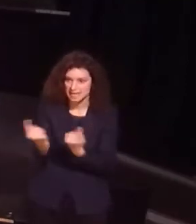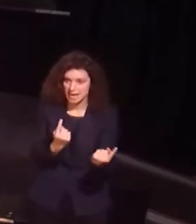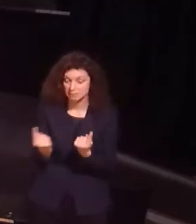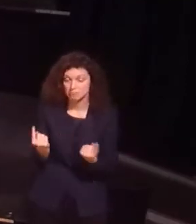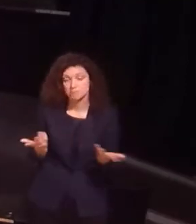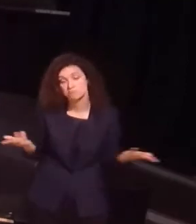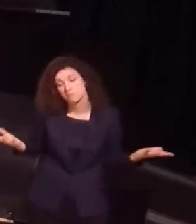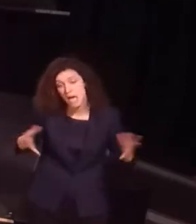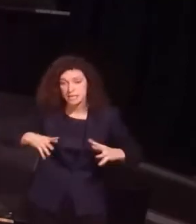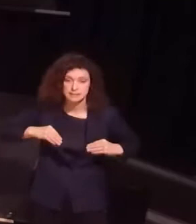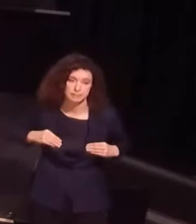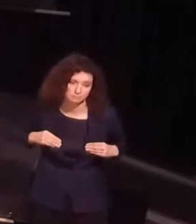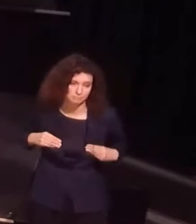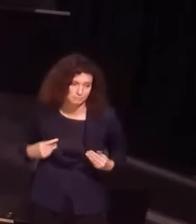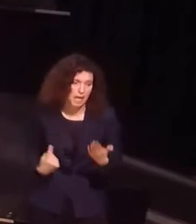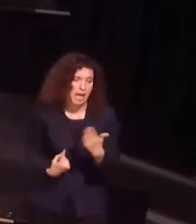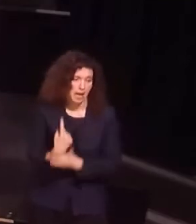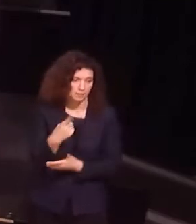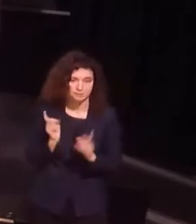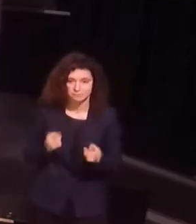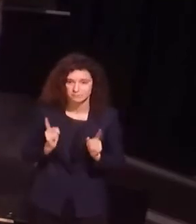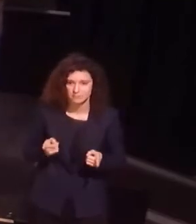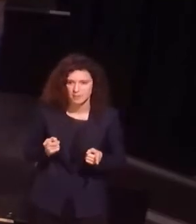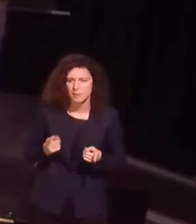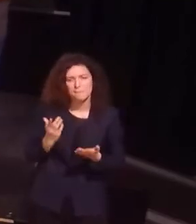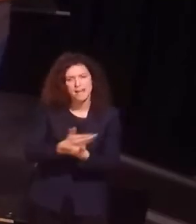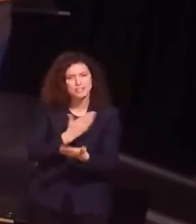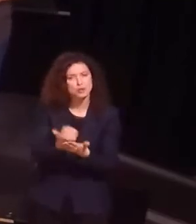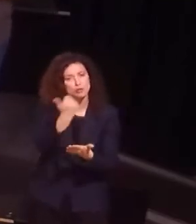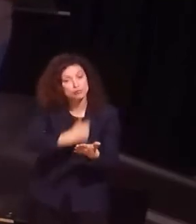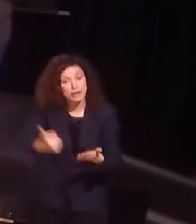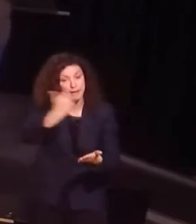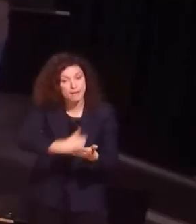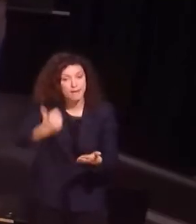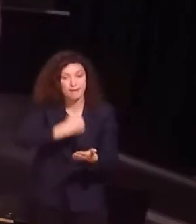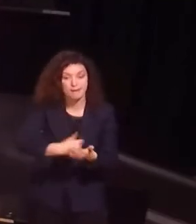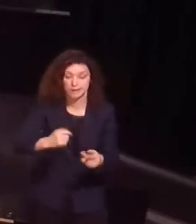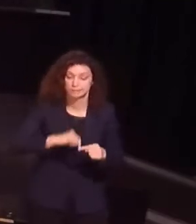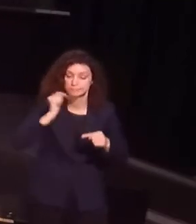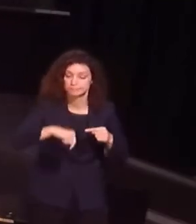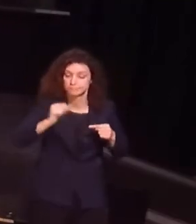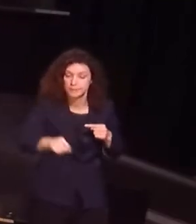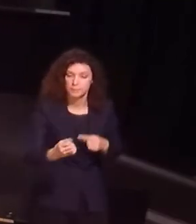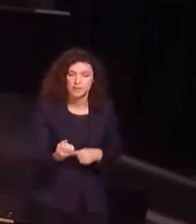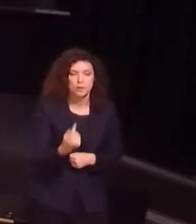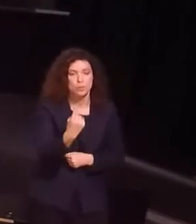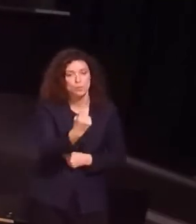Just make sure you've set up a regular cadence for these meetups, maybe it's once a quarter, maybe it's once a month.